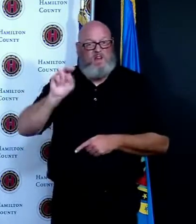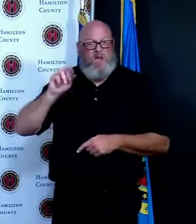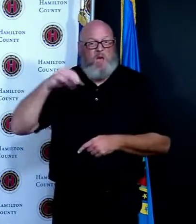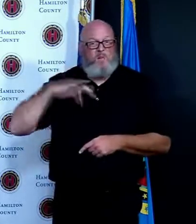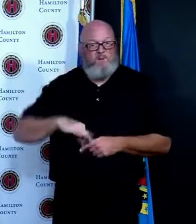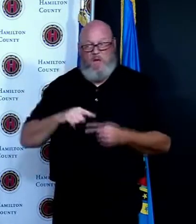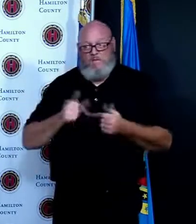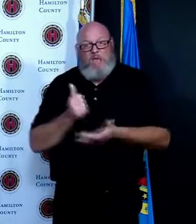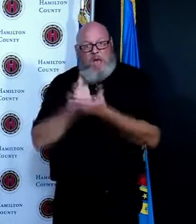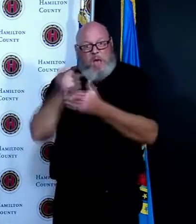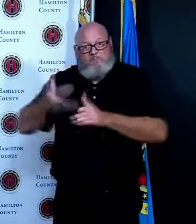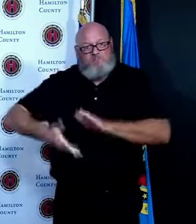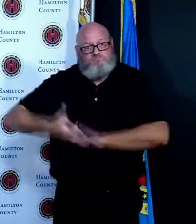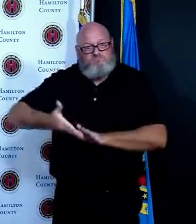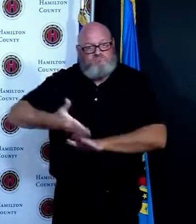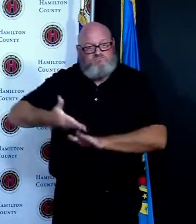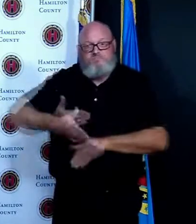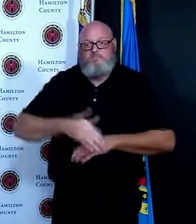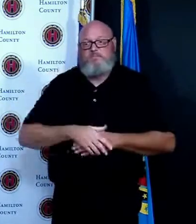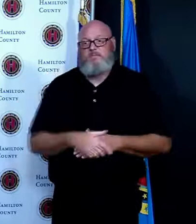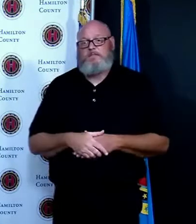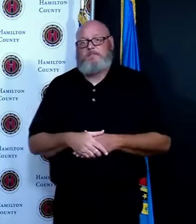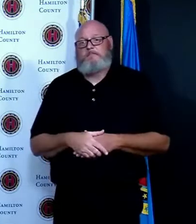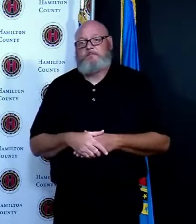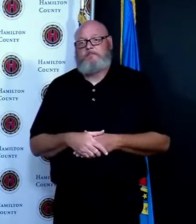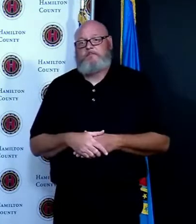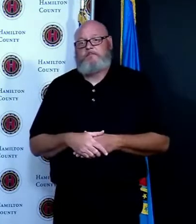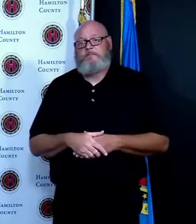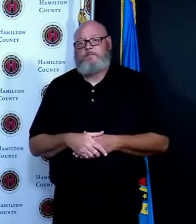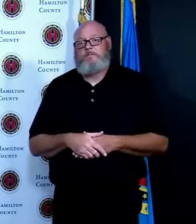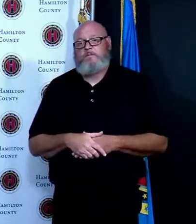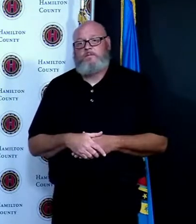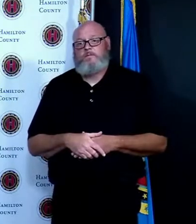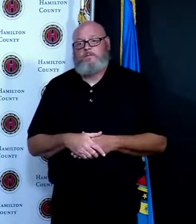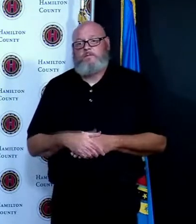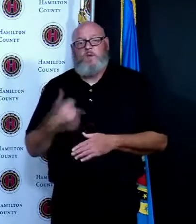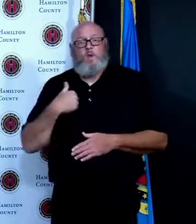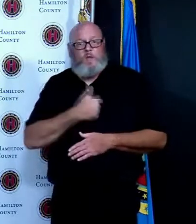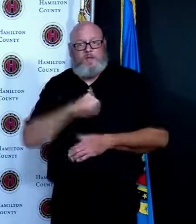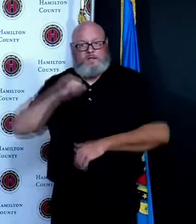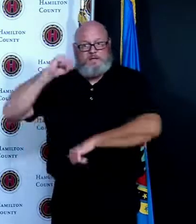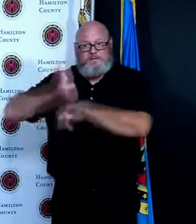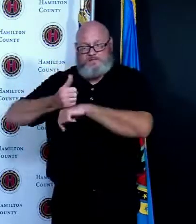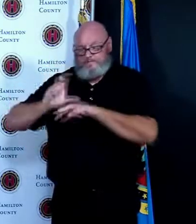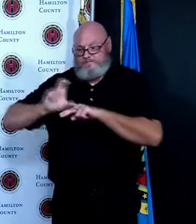towards youth focused programs as well but you can imagine some of the nonprofits that were